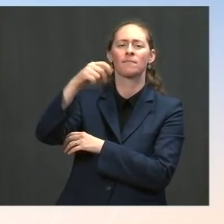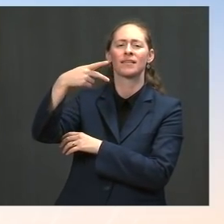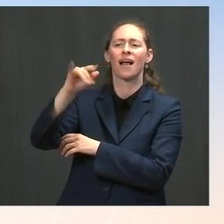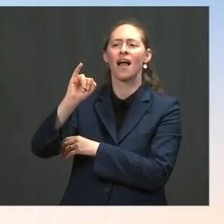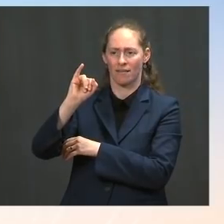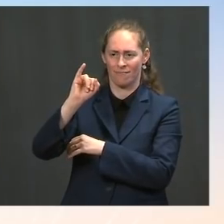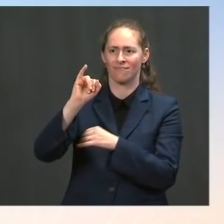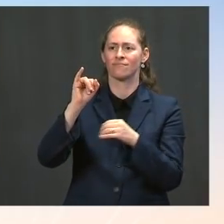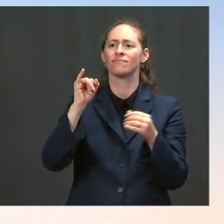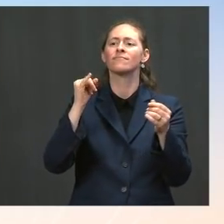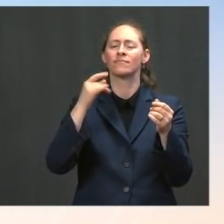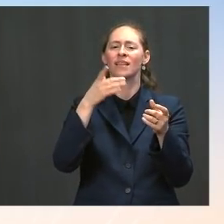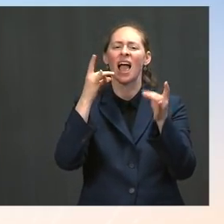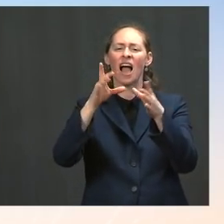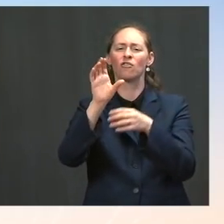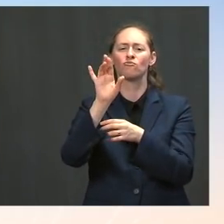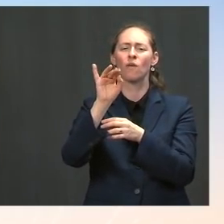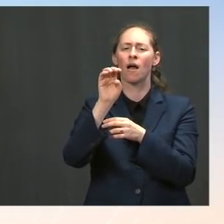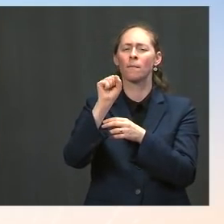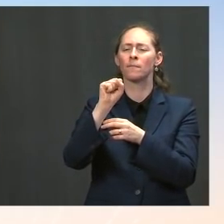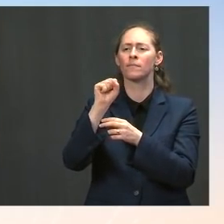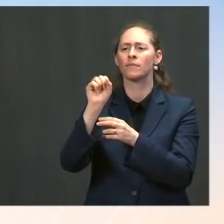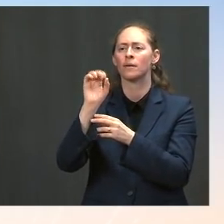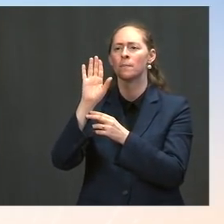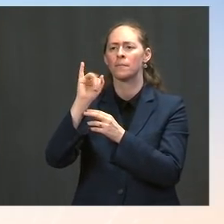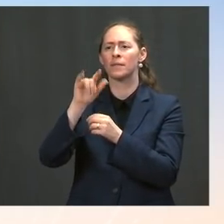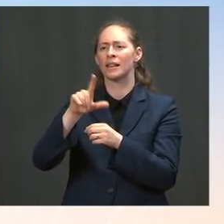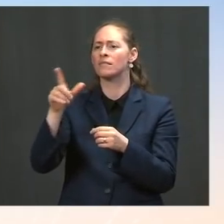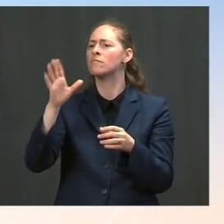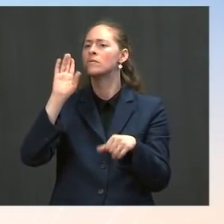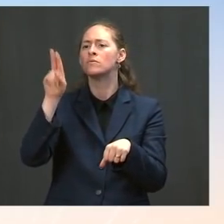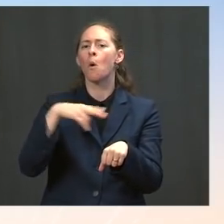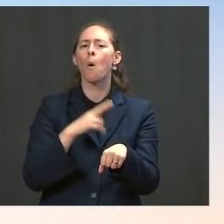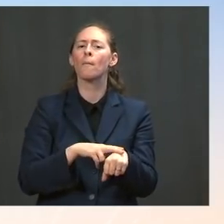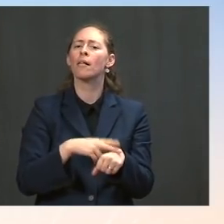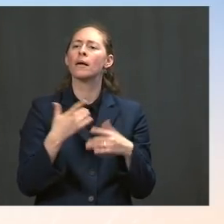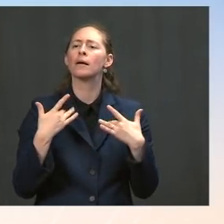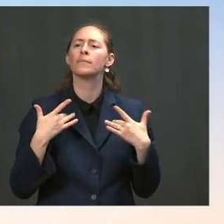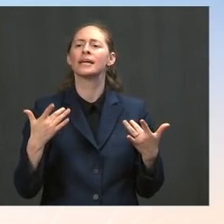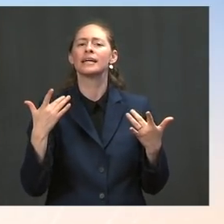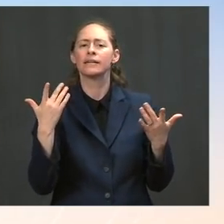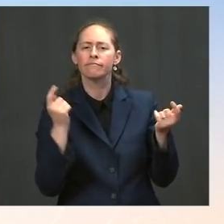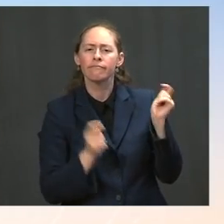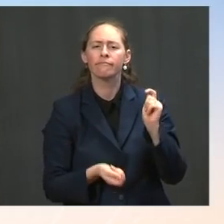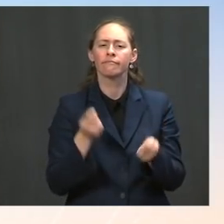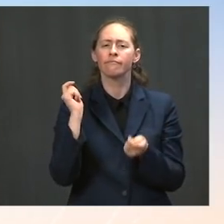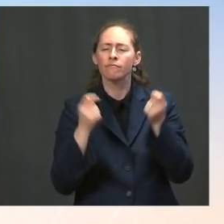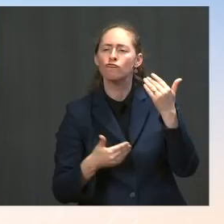This is normal process and procedure on Capitol Hill. Those two pieces of legislation received strong bipartisan support.